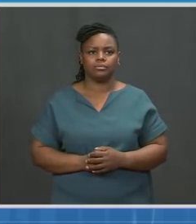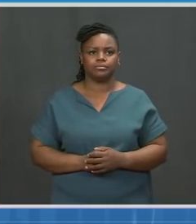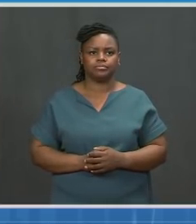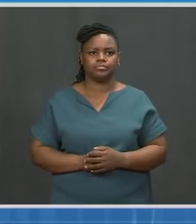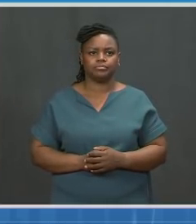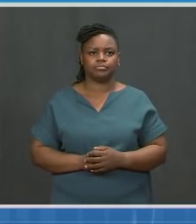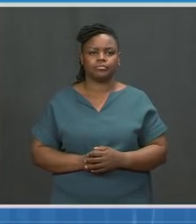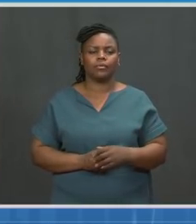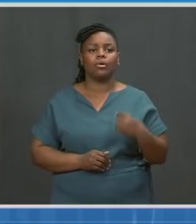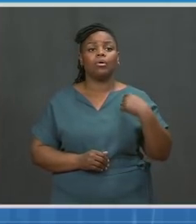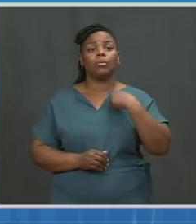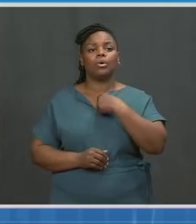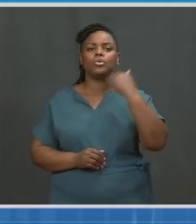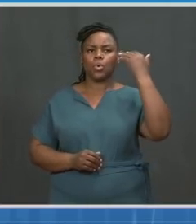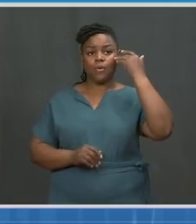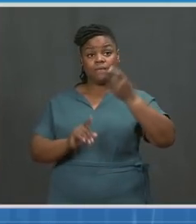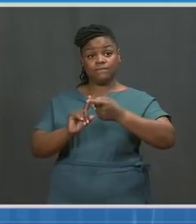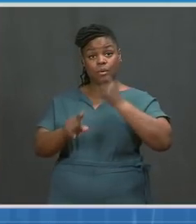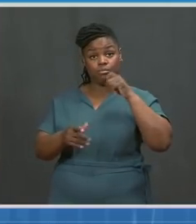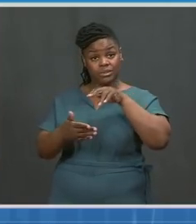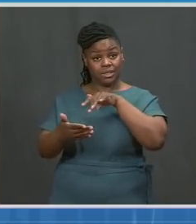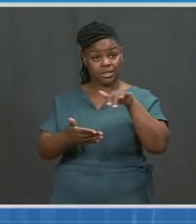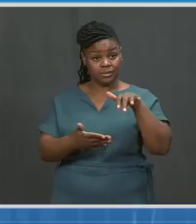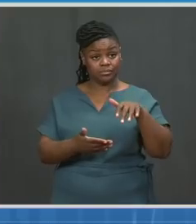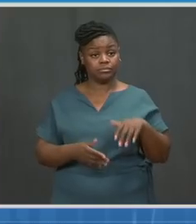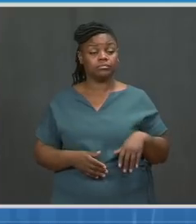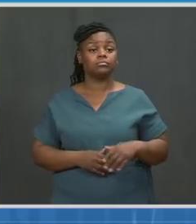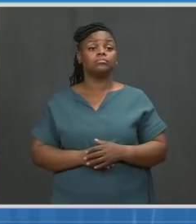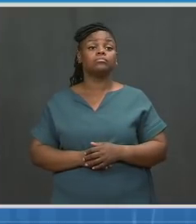that there's variable protection in real-world effectiveness,